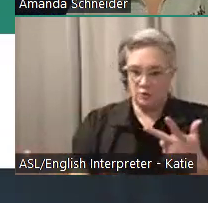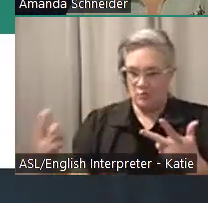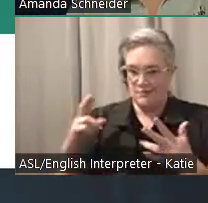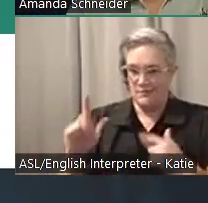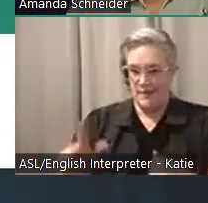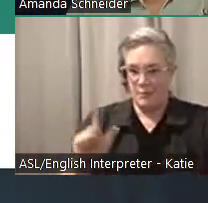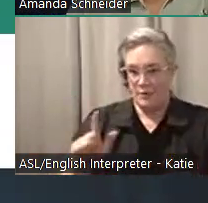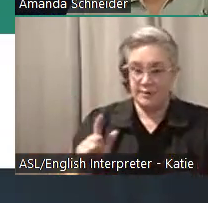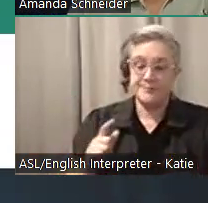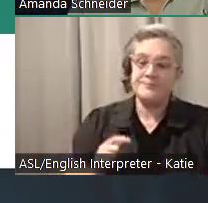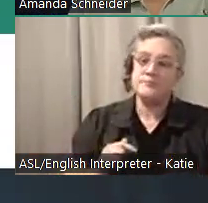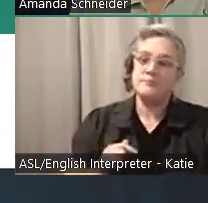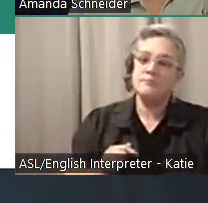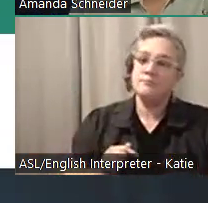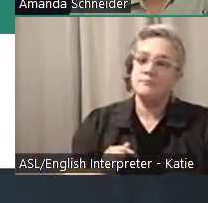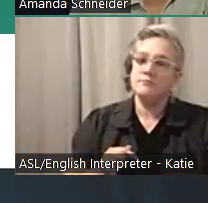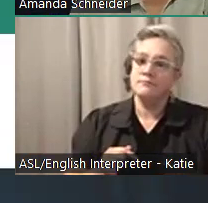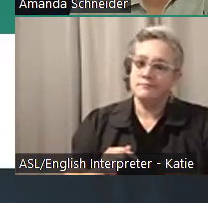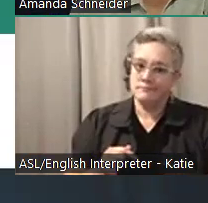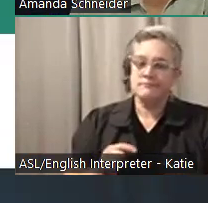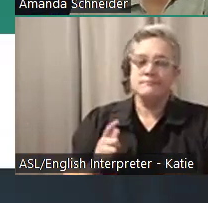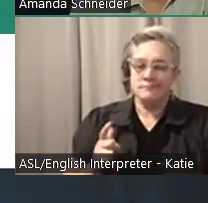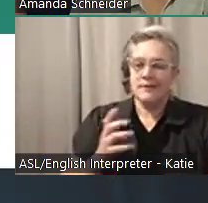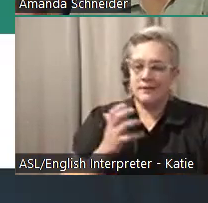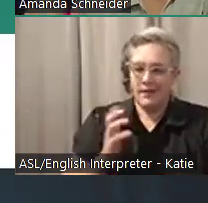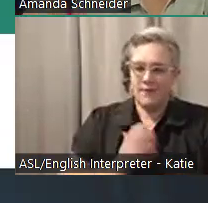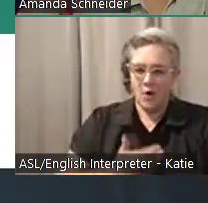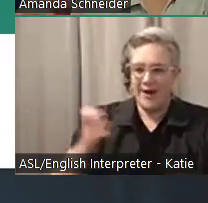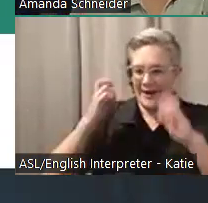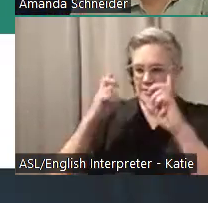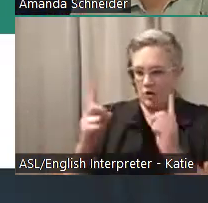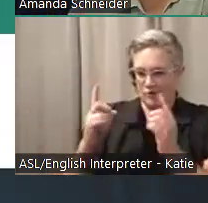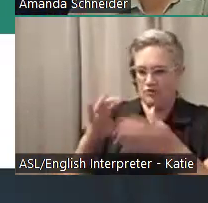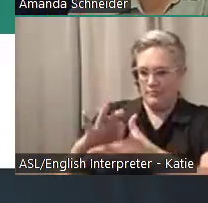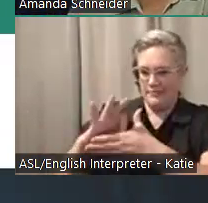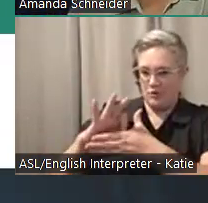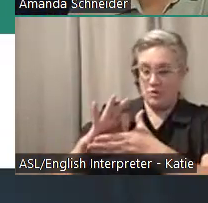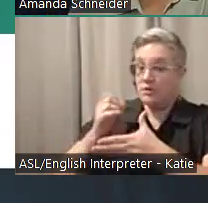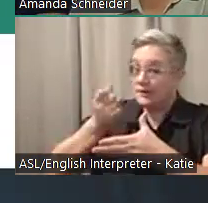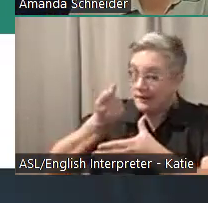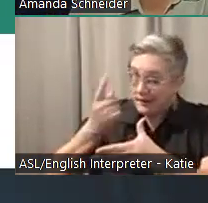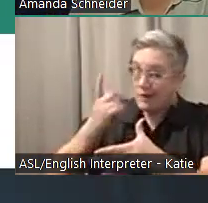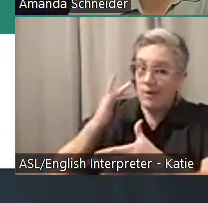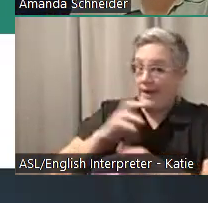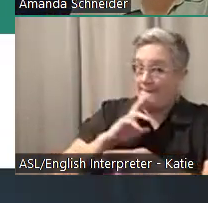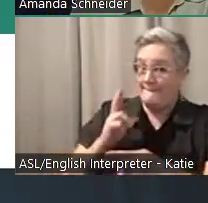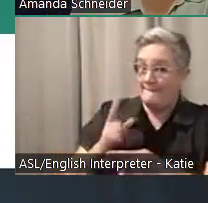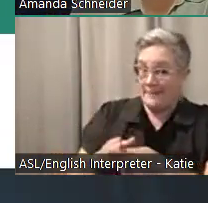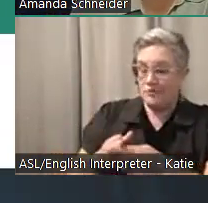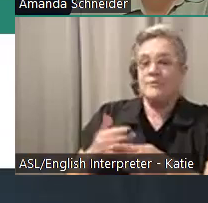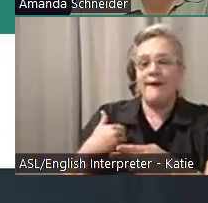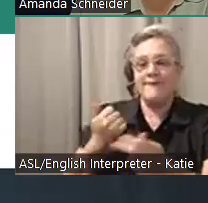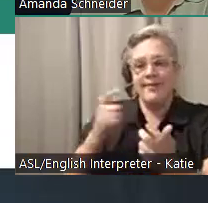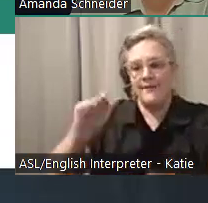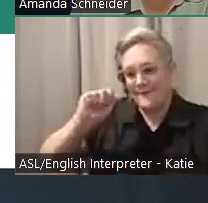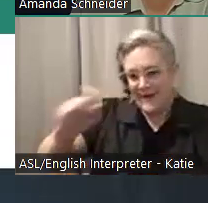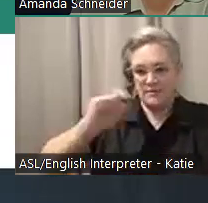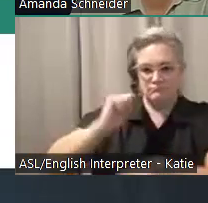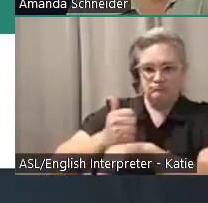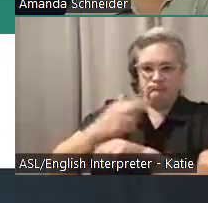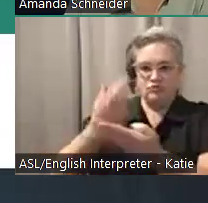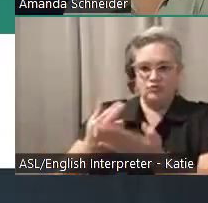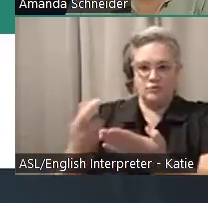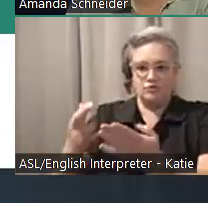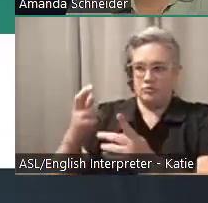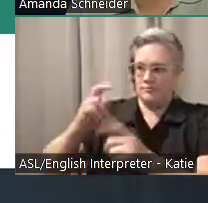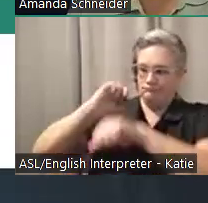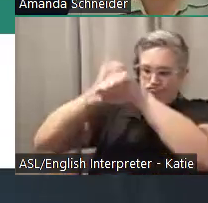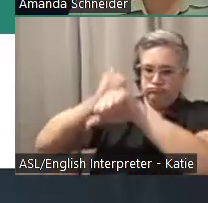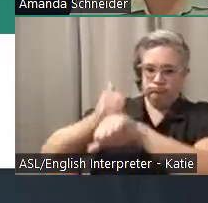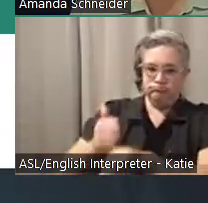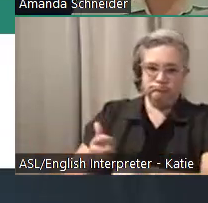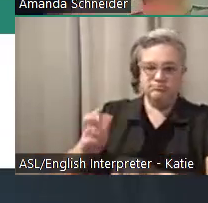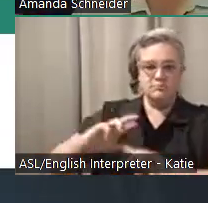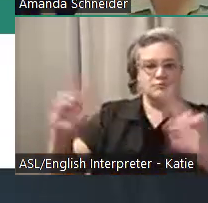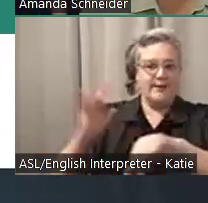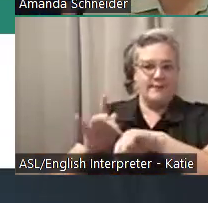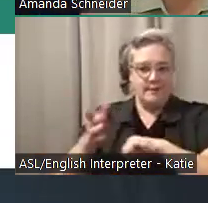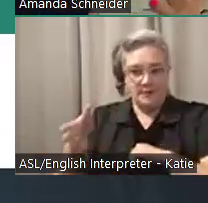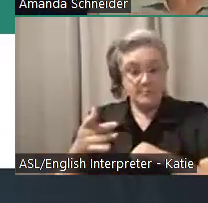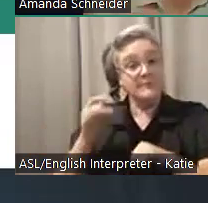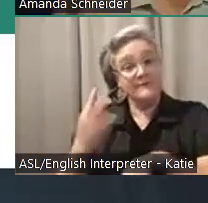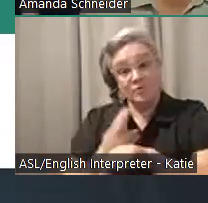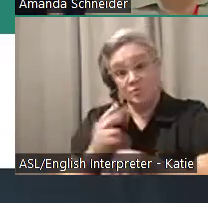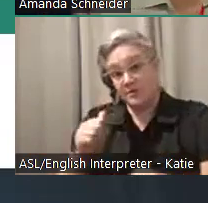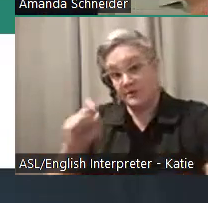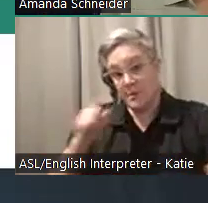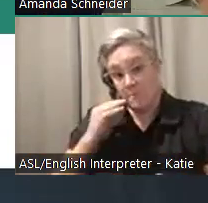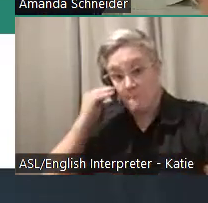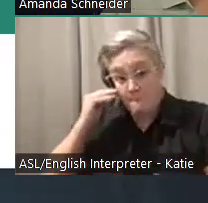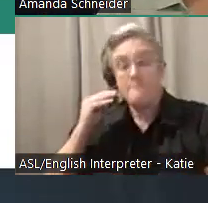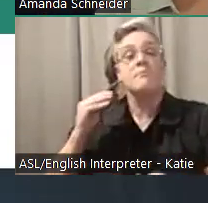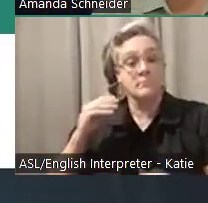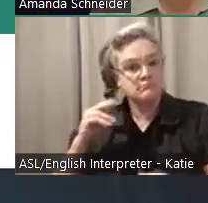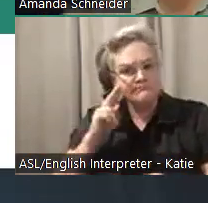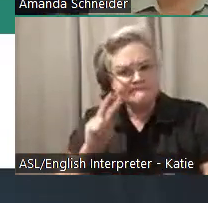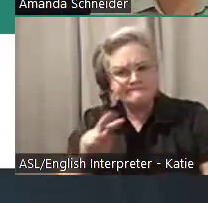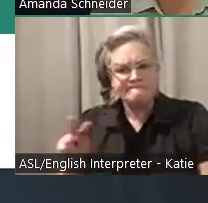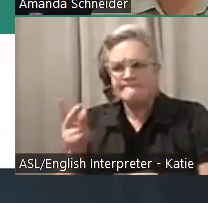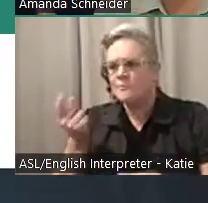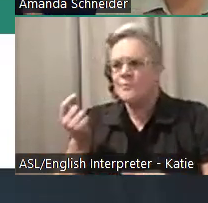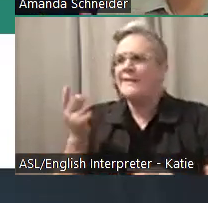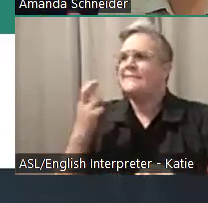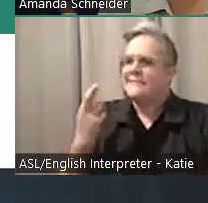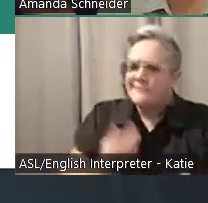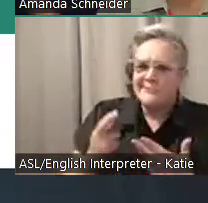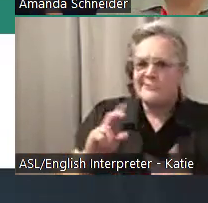A lot of that is… a lot of our educational materials, but I wanted to mention it because we also have a lot of ASL resources in that, um, section. So if you are using ASL at home and are looking for some of those resources or books that you can use,